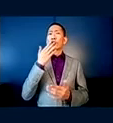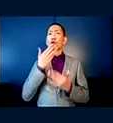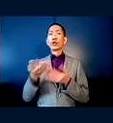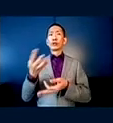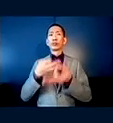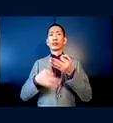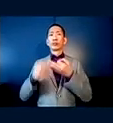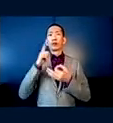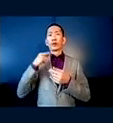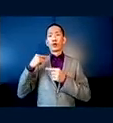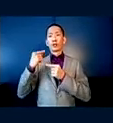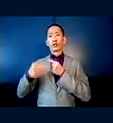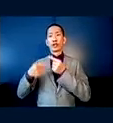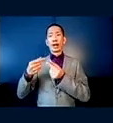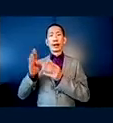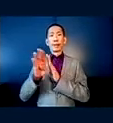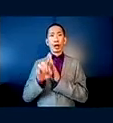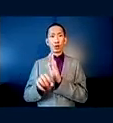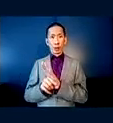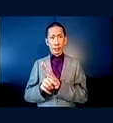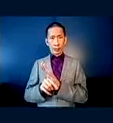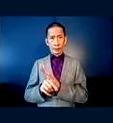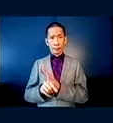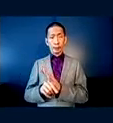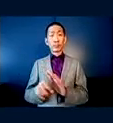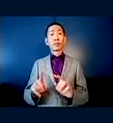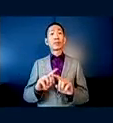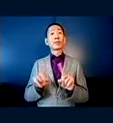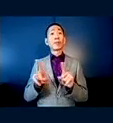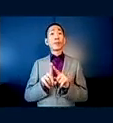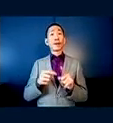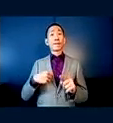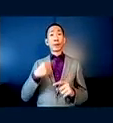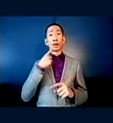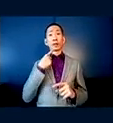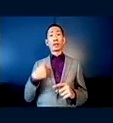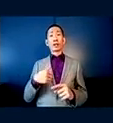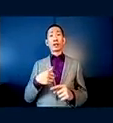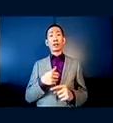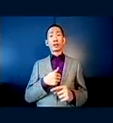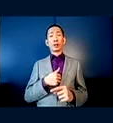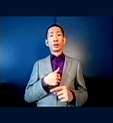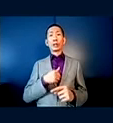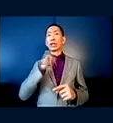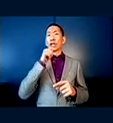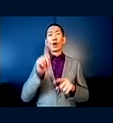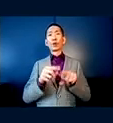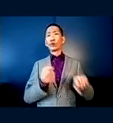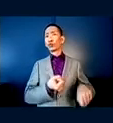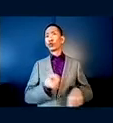POPULATIONS, RACE AND ETHNICITY IS NOT A GOOD PROXY FOR GENETIC ANCESTRY BACKGROUND. HOWEVER, AS I SAID, WE DON'T